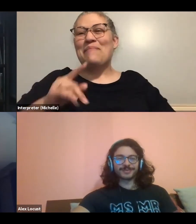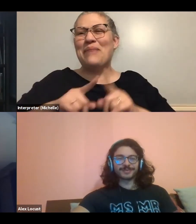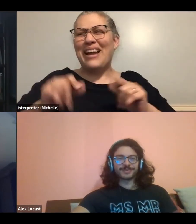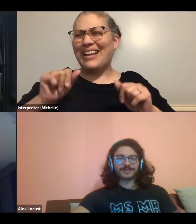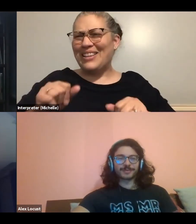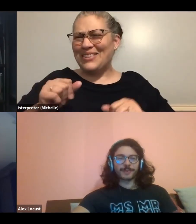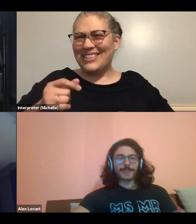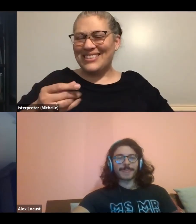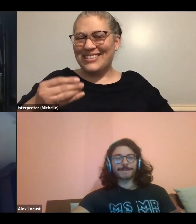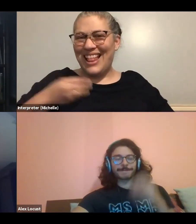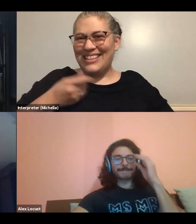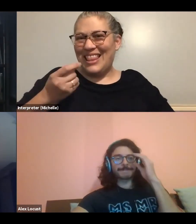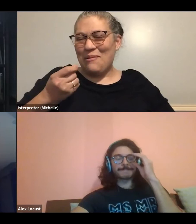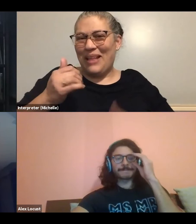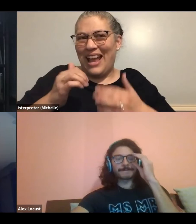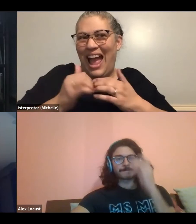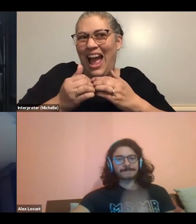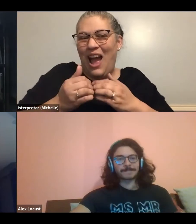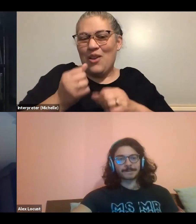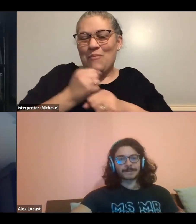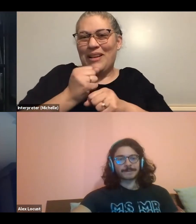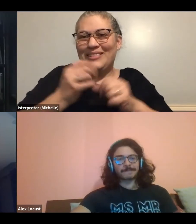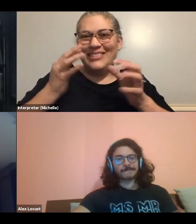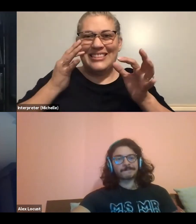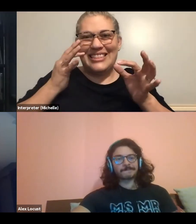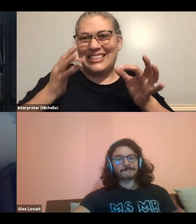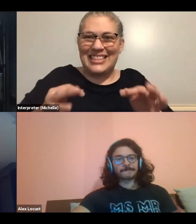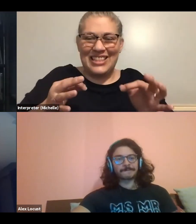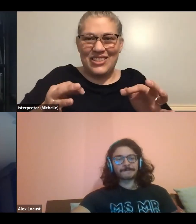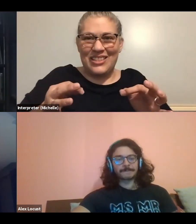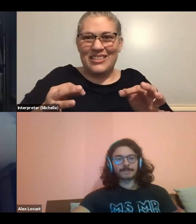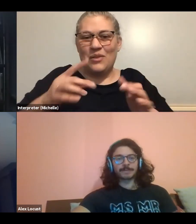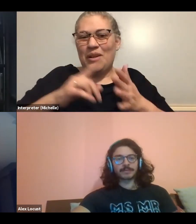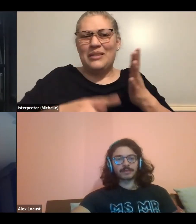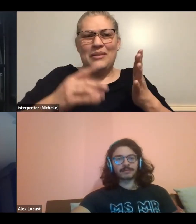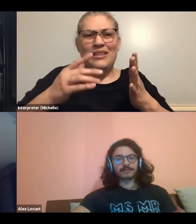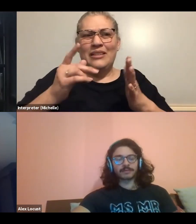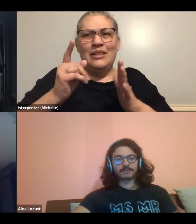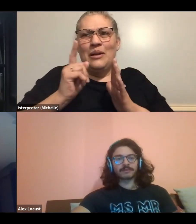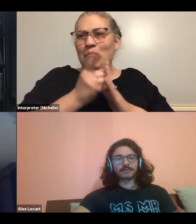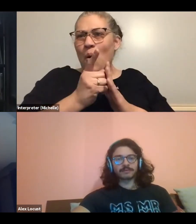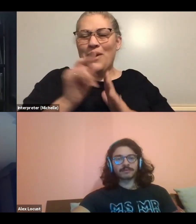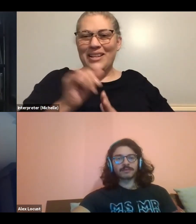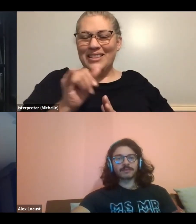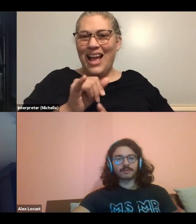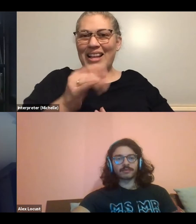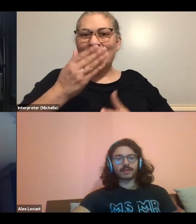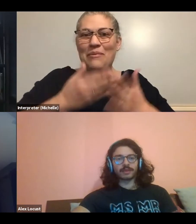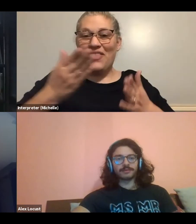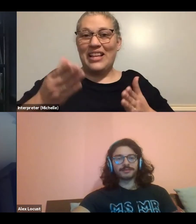Emily Beitiks: And what are some of those moments like and what some of the stuff that you must cringe over or what some of the most of the stuff you're most like Oh, this one.